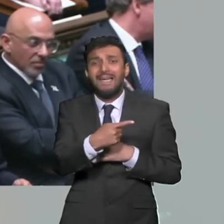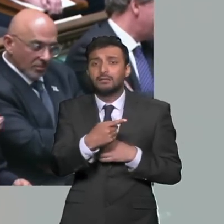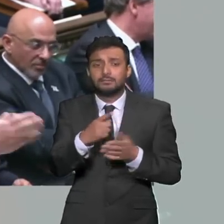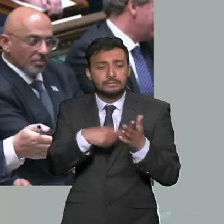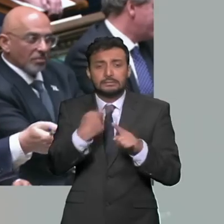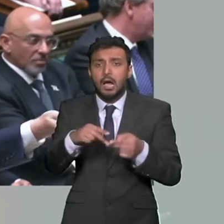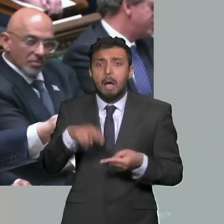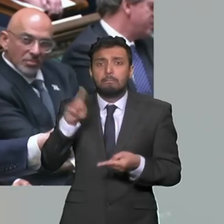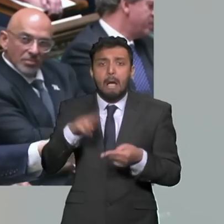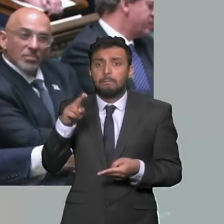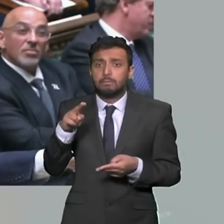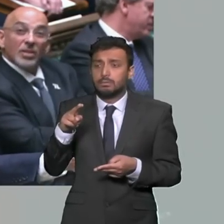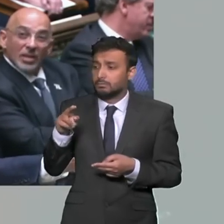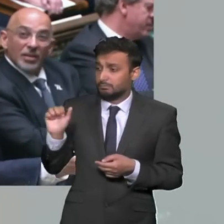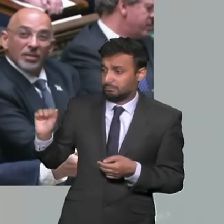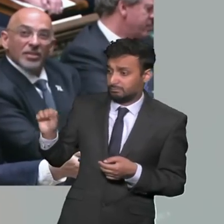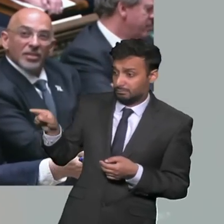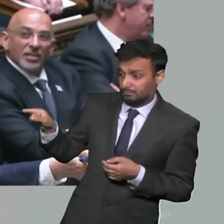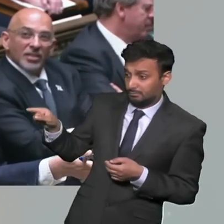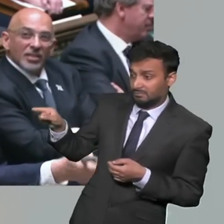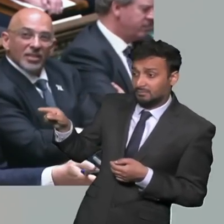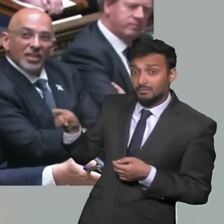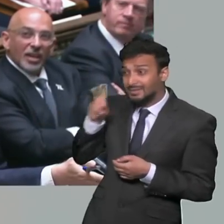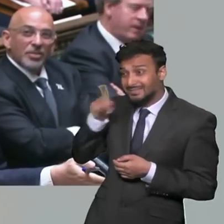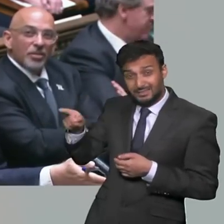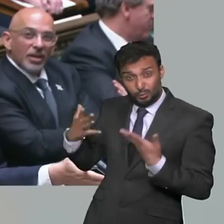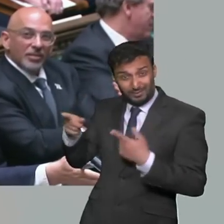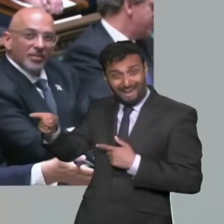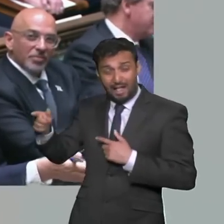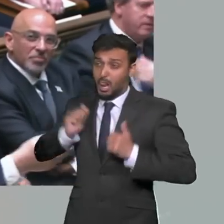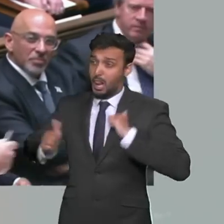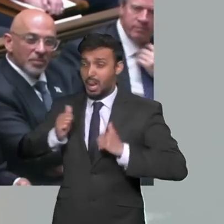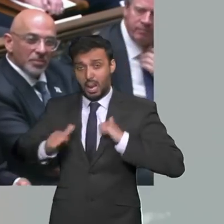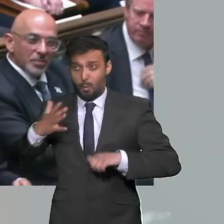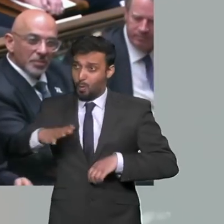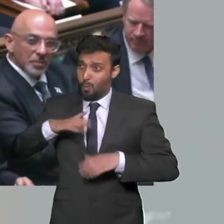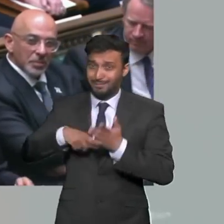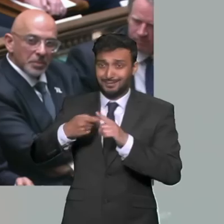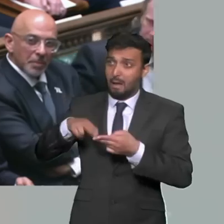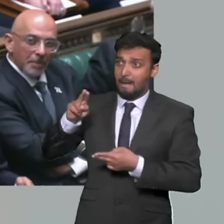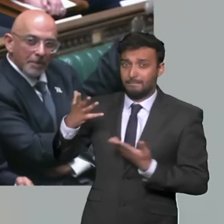Well, Labour Members are bragging about it today—it is ludicrous.